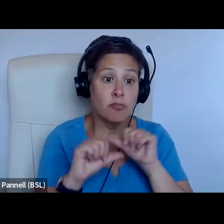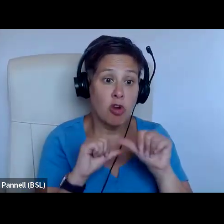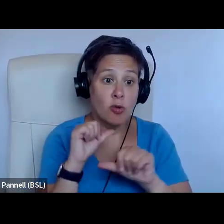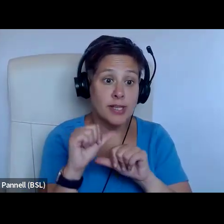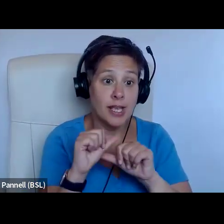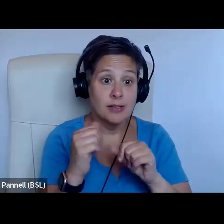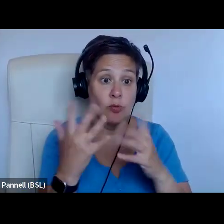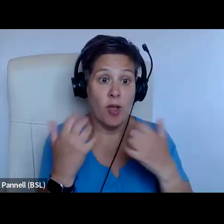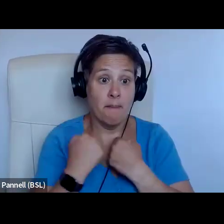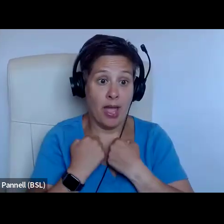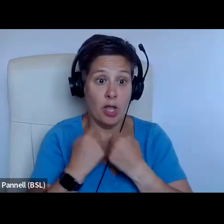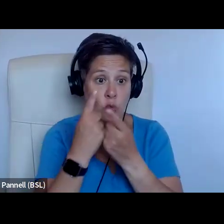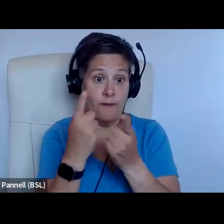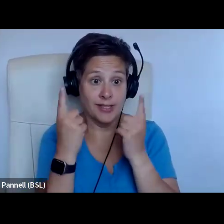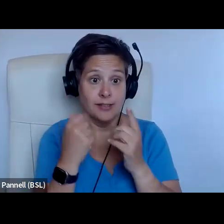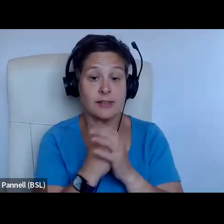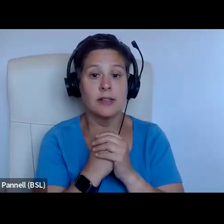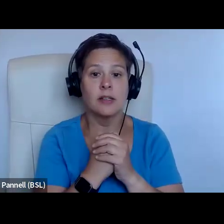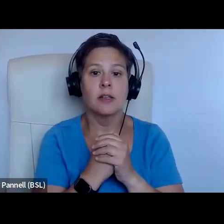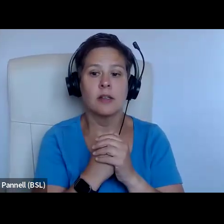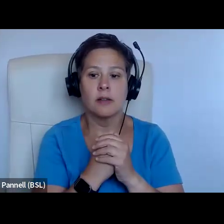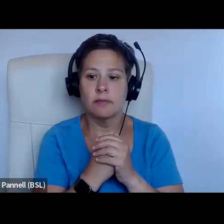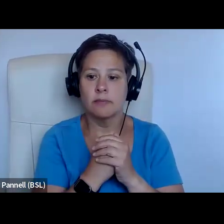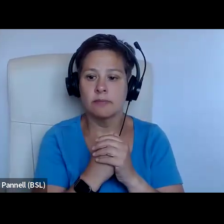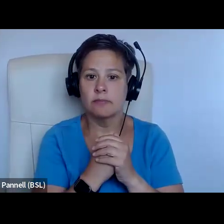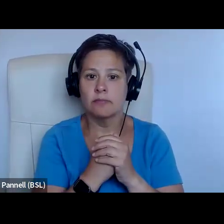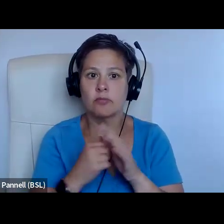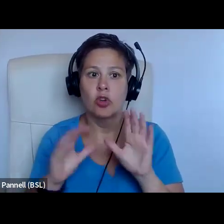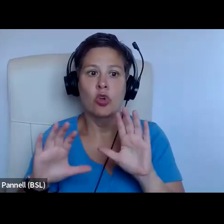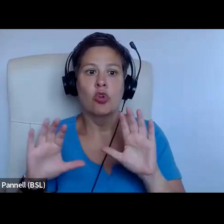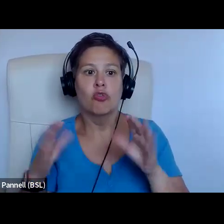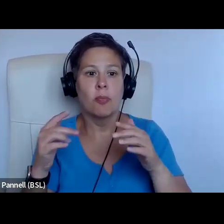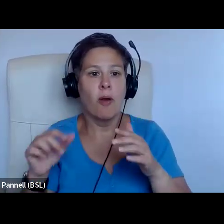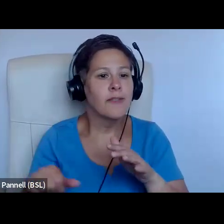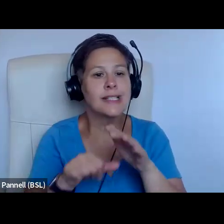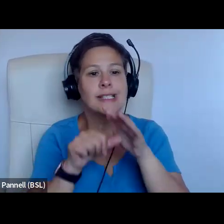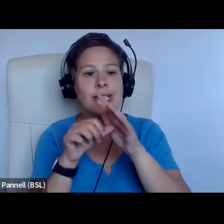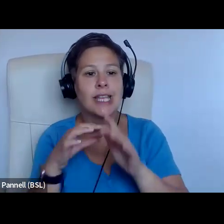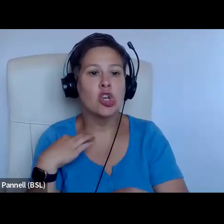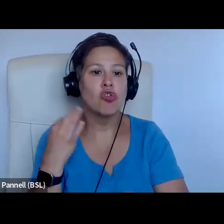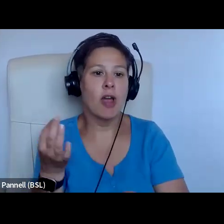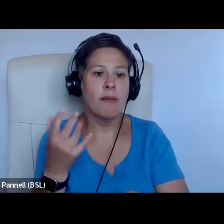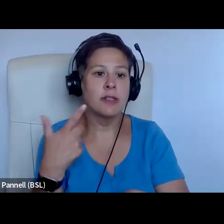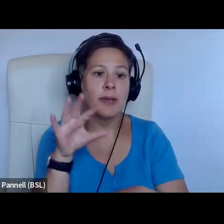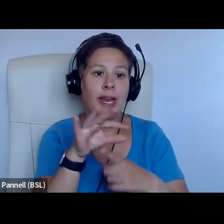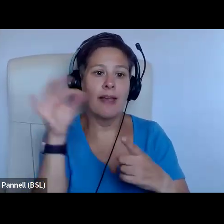and participate in designing the new APP agreement. We were being asked to share